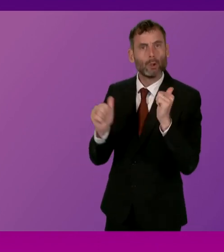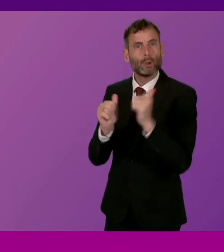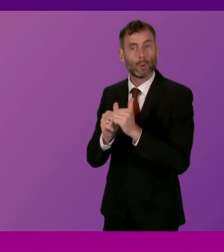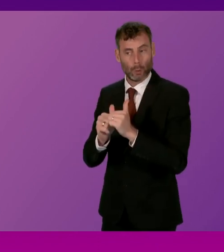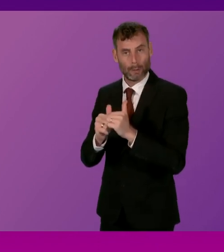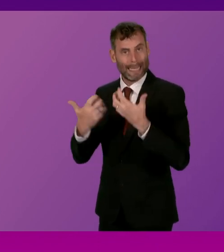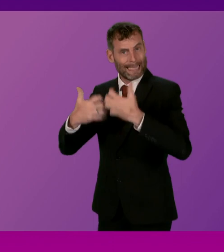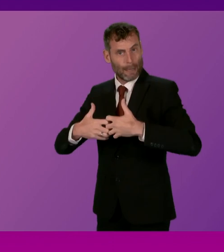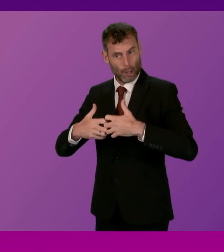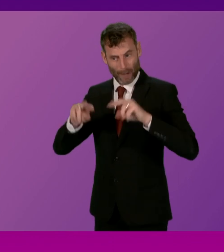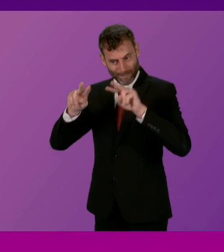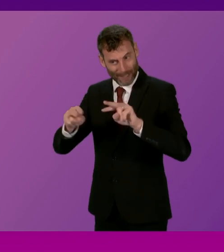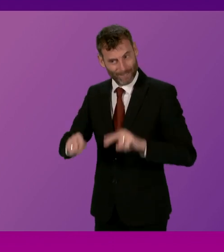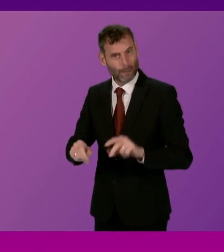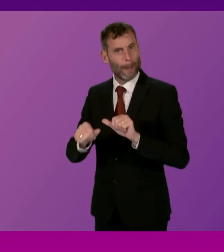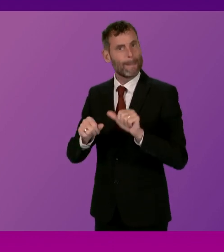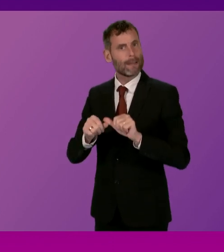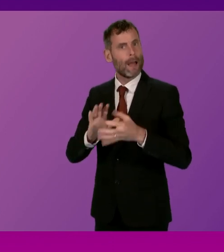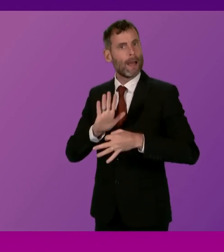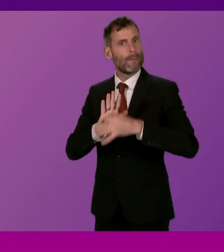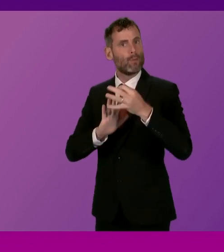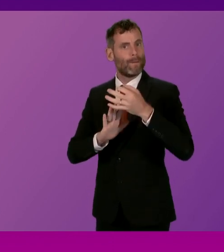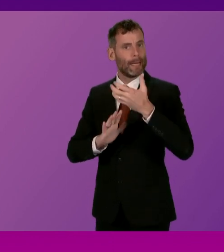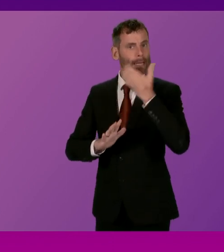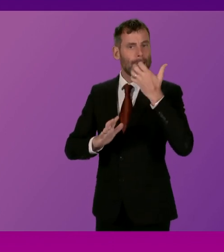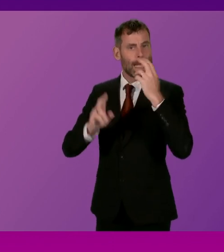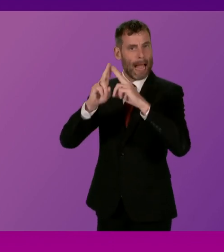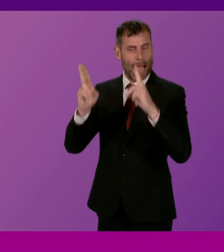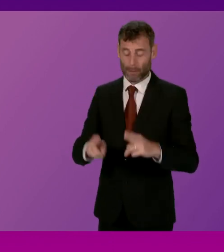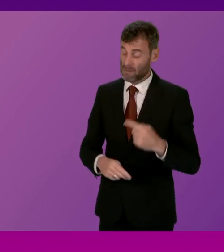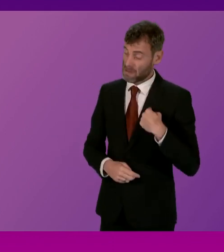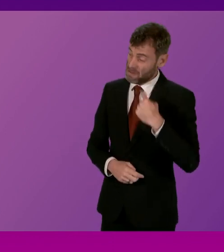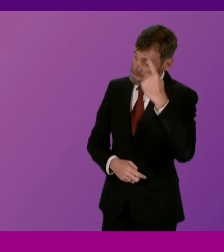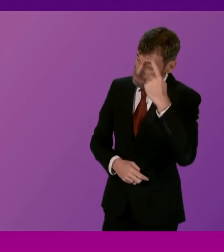on offer. Does the First Minister agree that the most cost-effective way to decarbonise much of